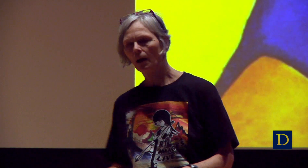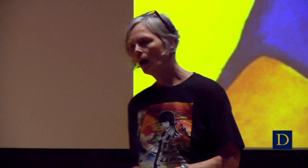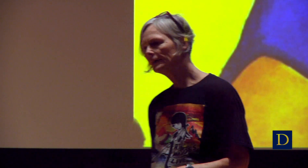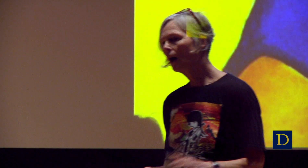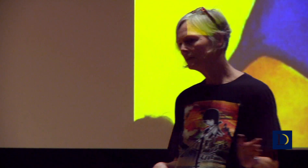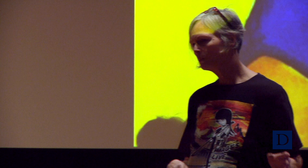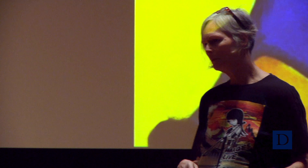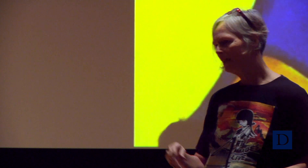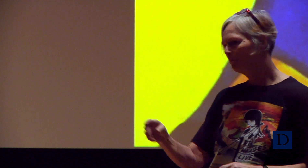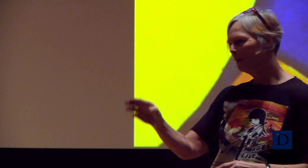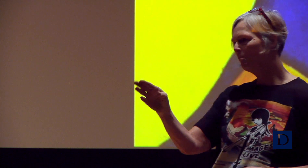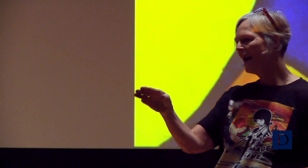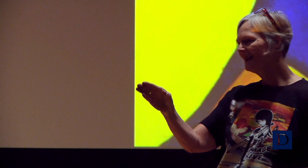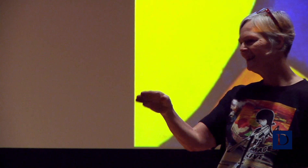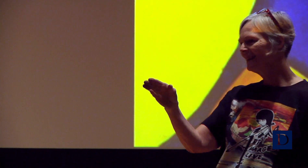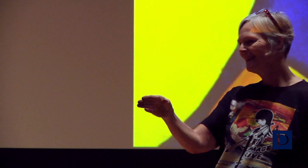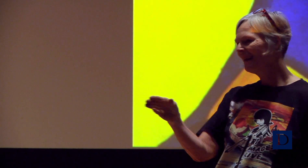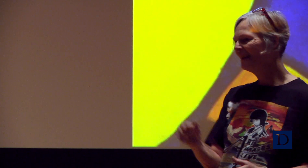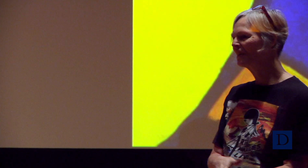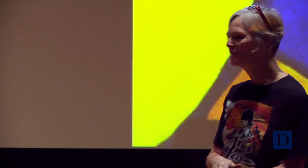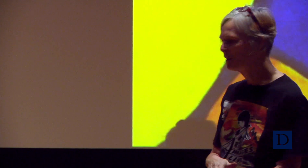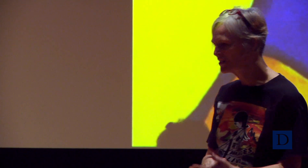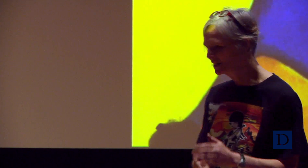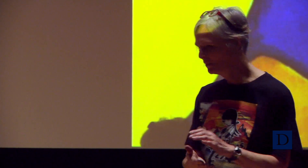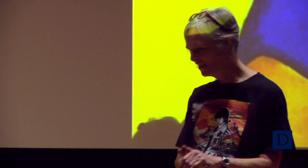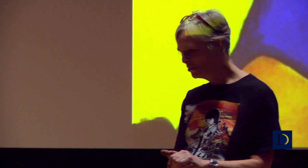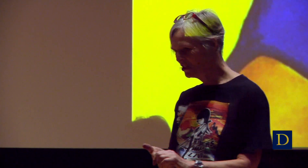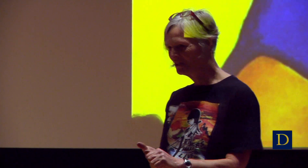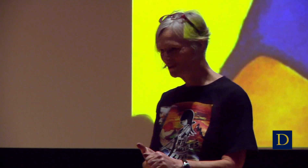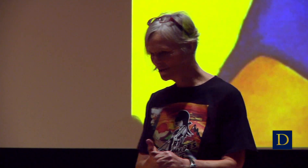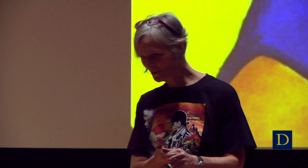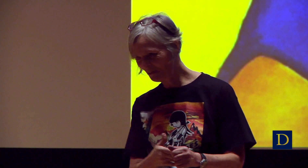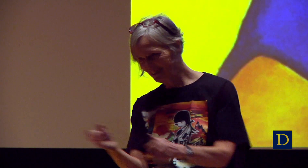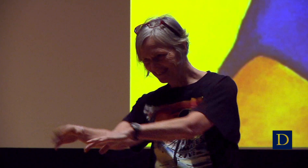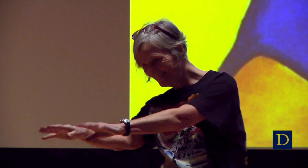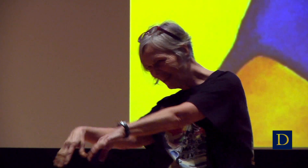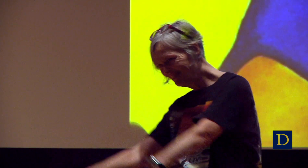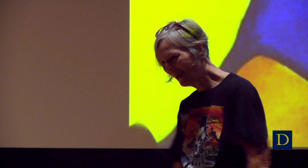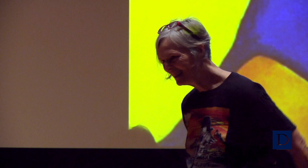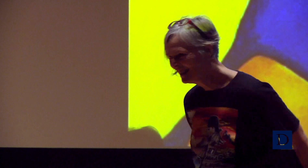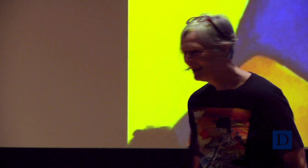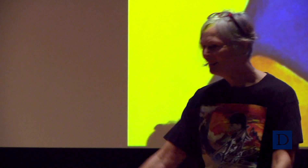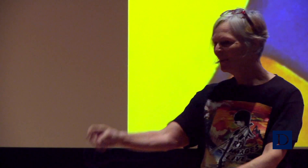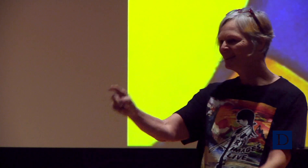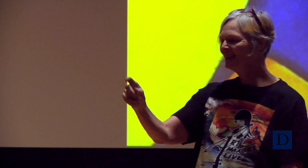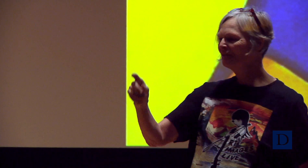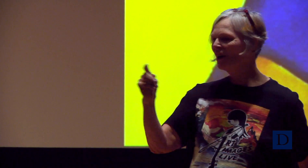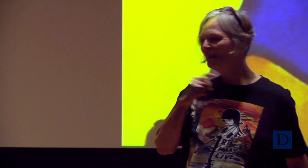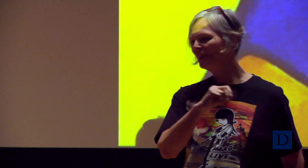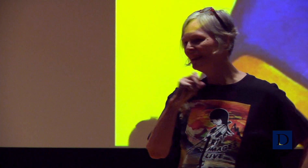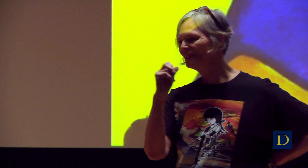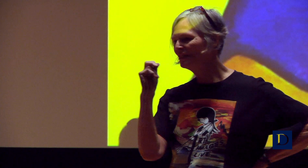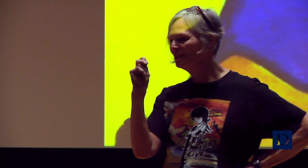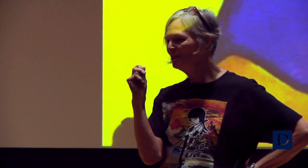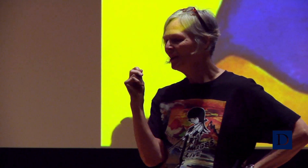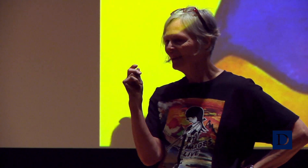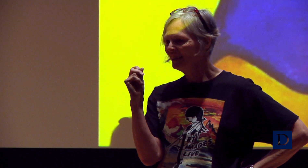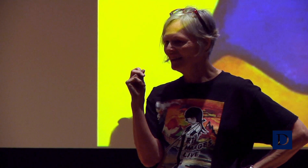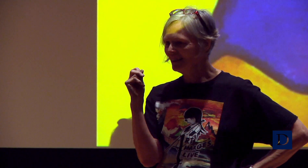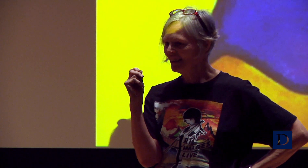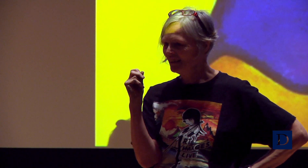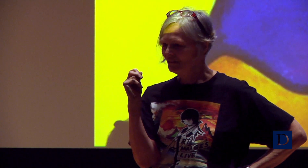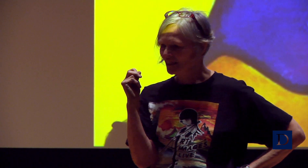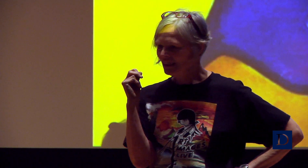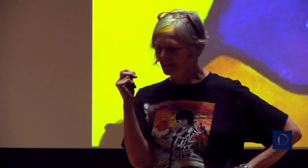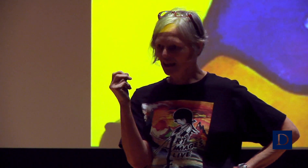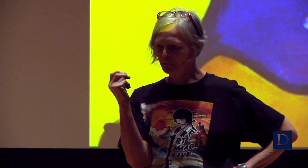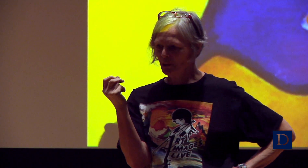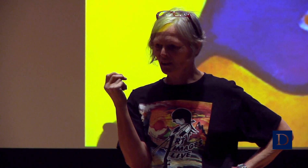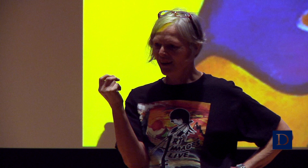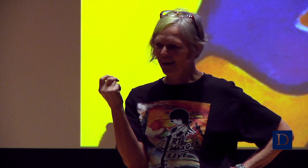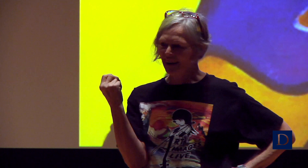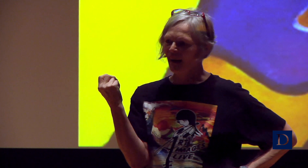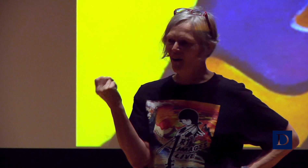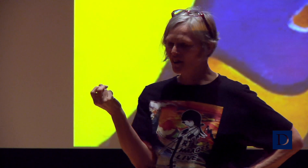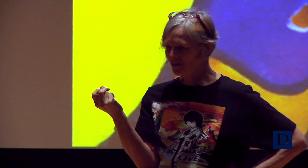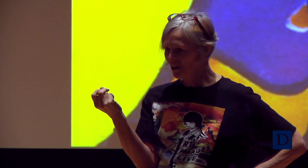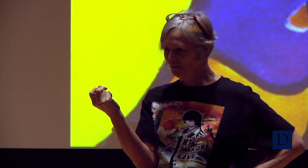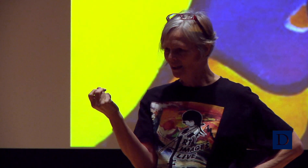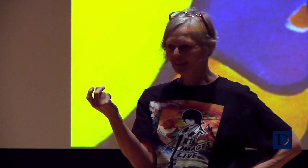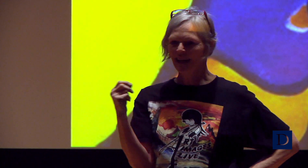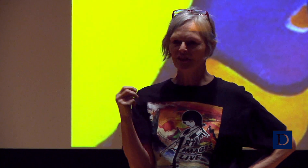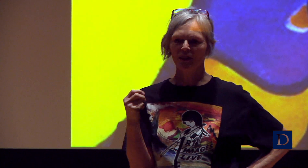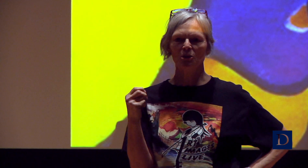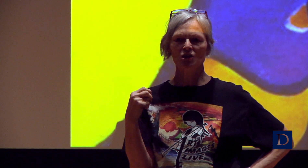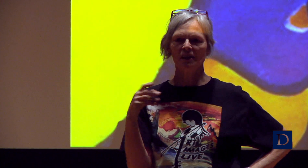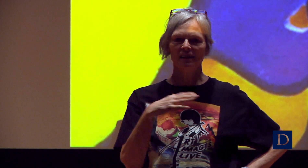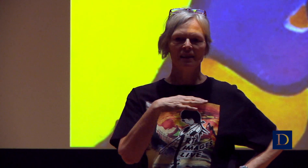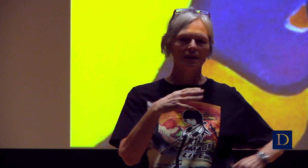I taught swimming, but Maddie and I are Special Olympic coaches for swimming. Go ahead, Maddie. But she invited me to the East Chapel Hill High art club last year.